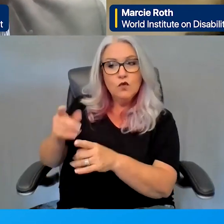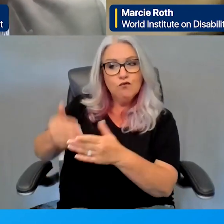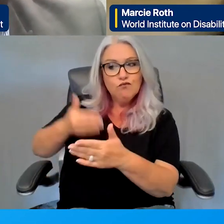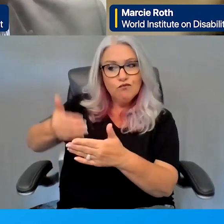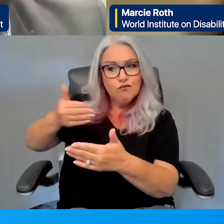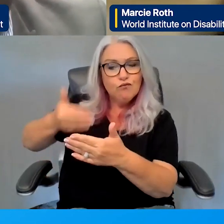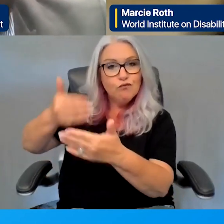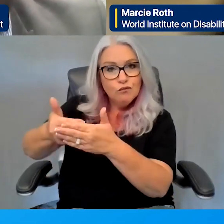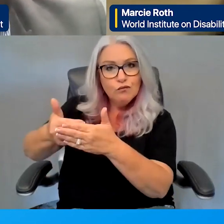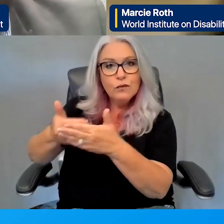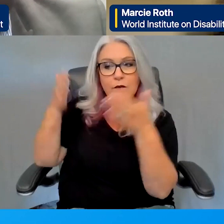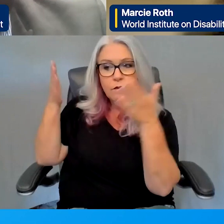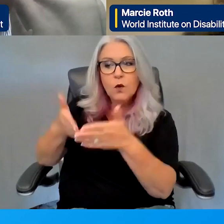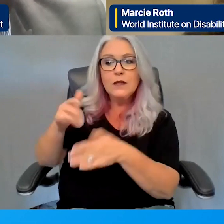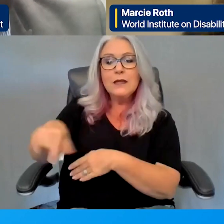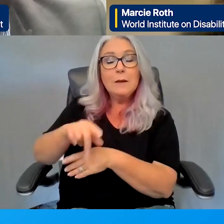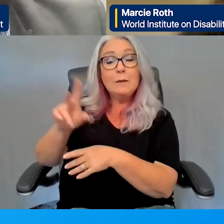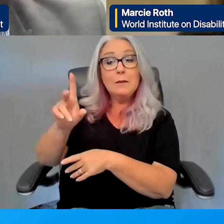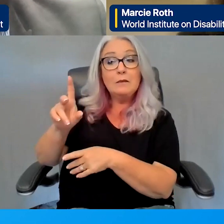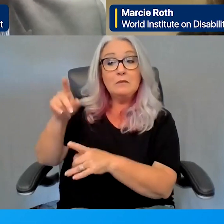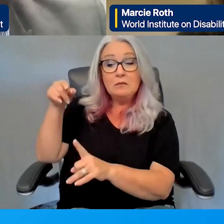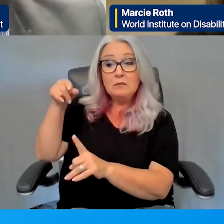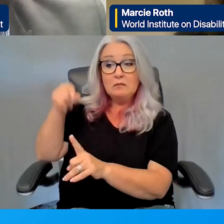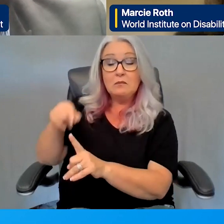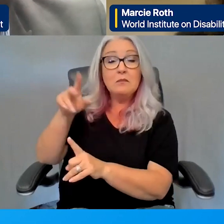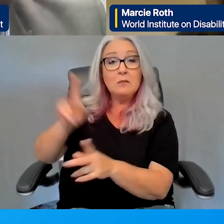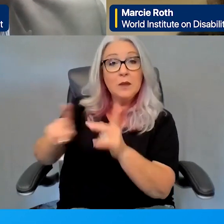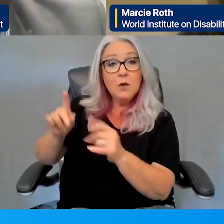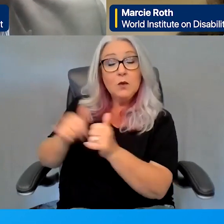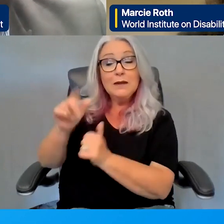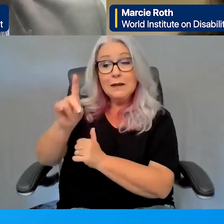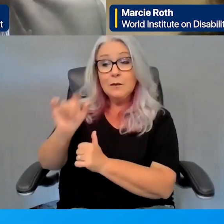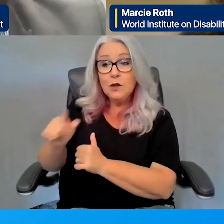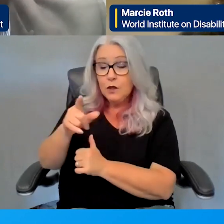disabilities during disasters? So thanks